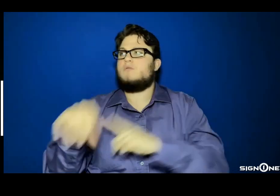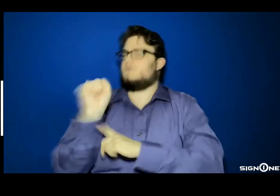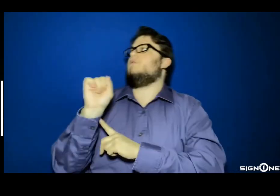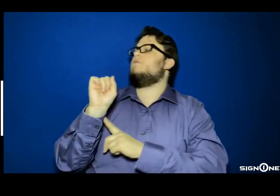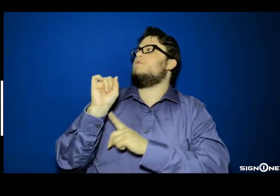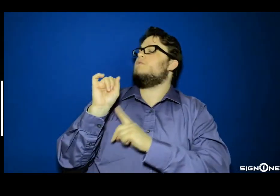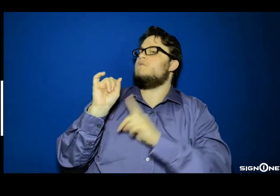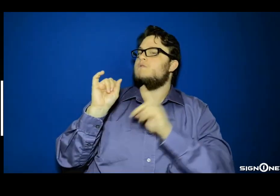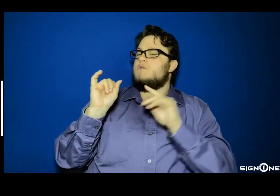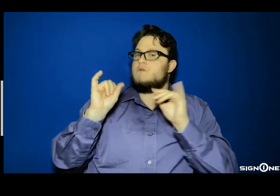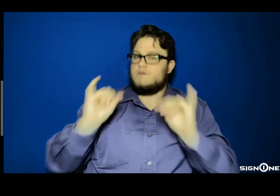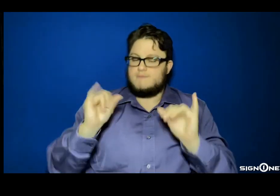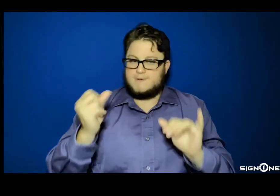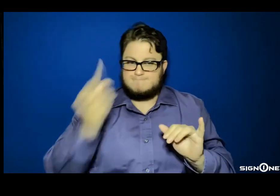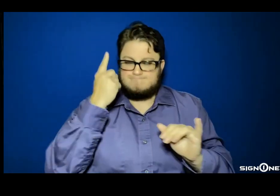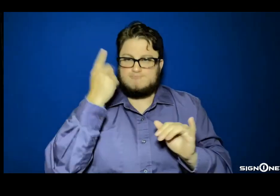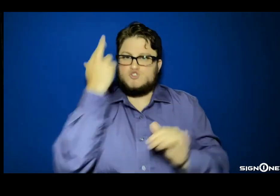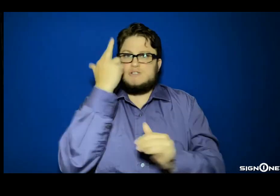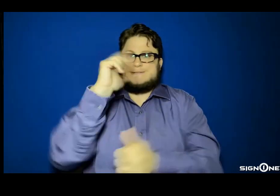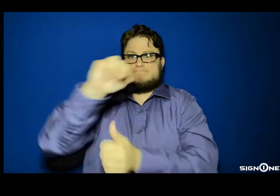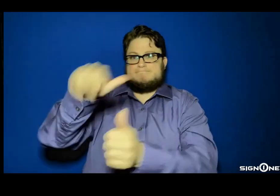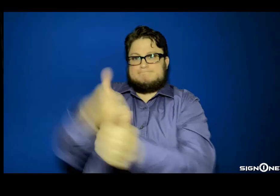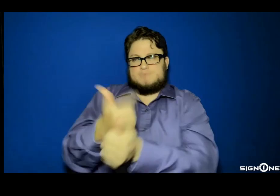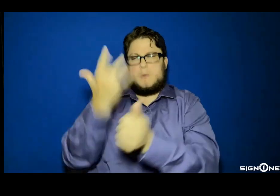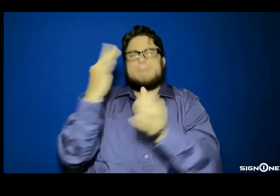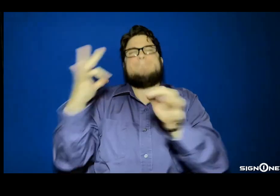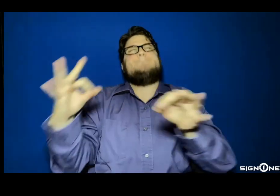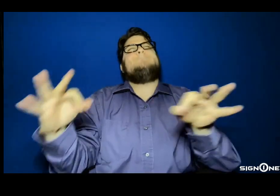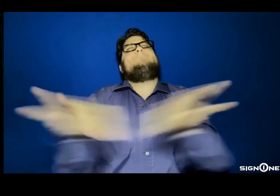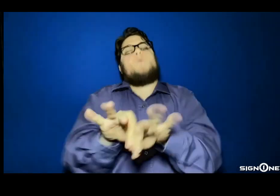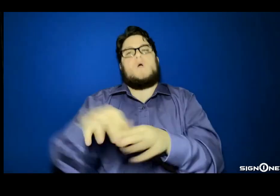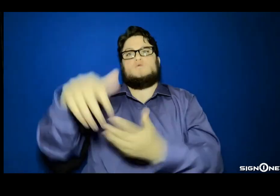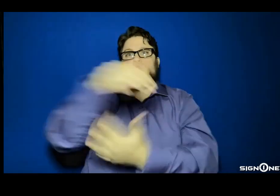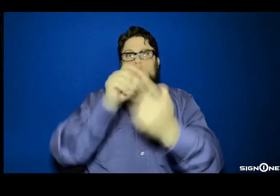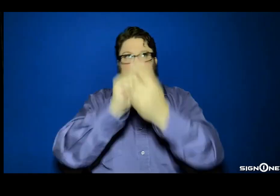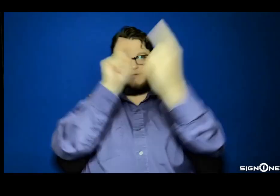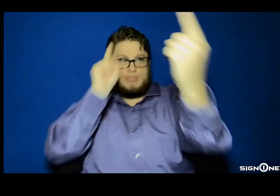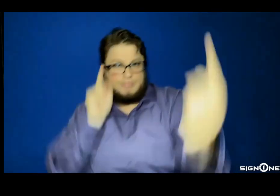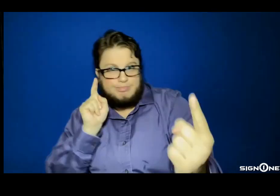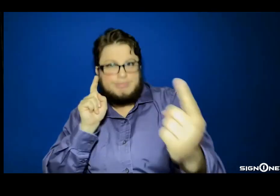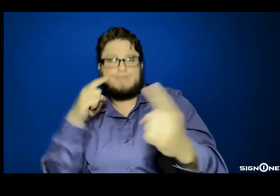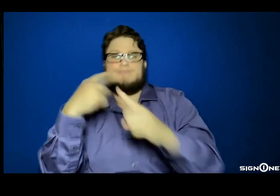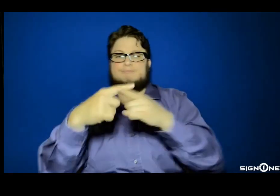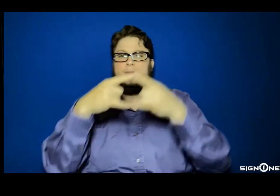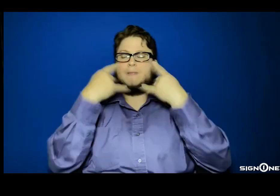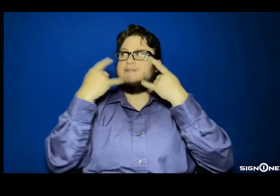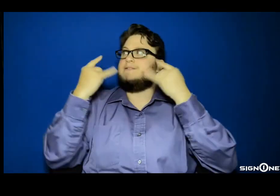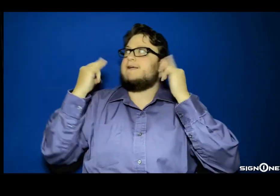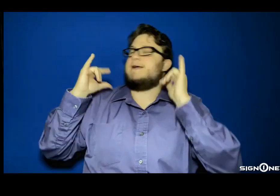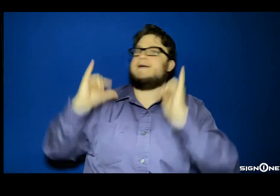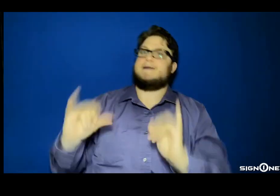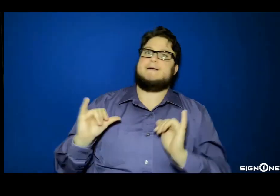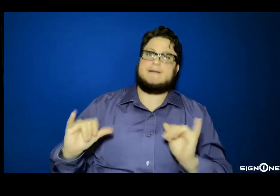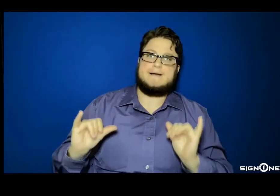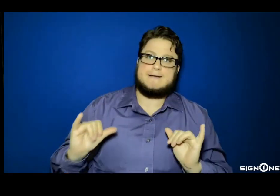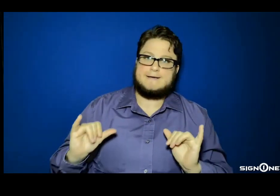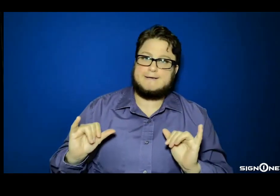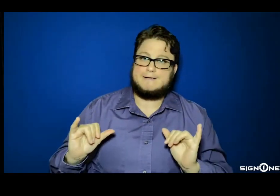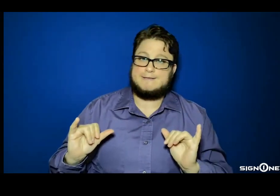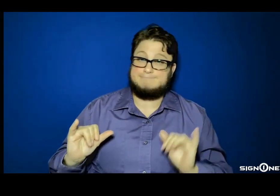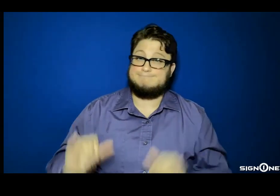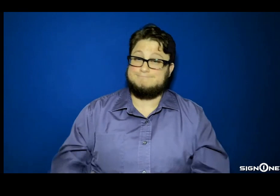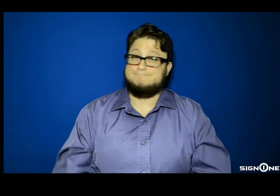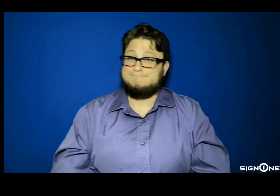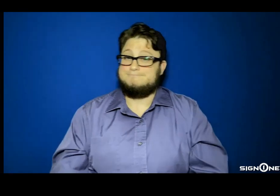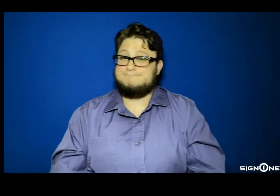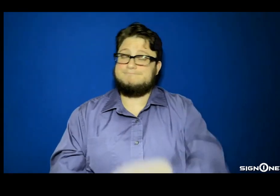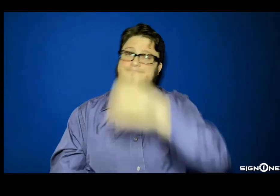understand the rationale behind recommendations for social distancing and using face masks.